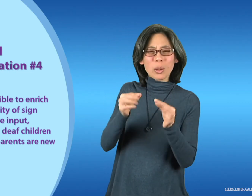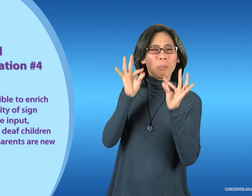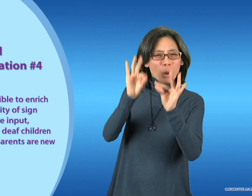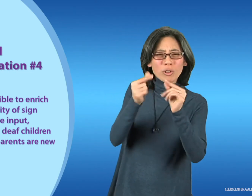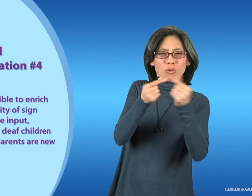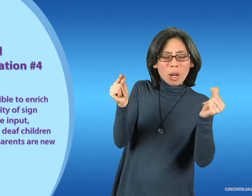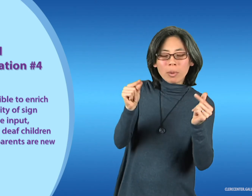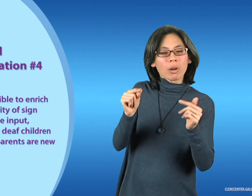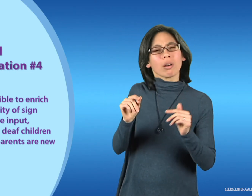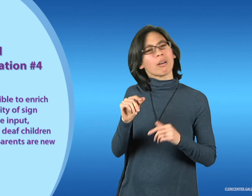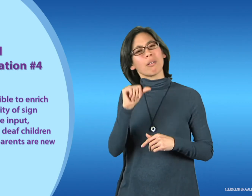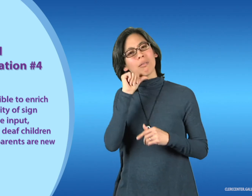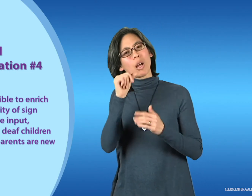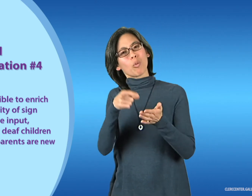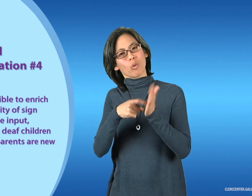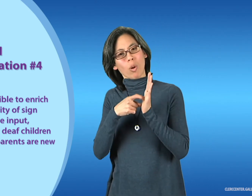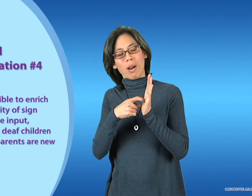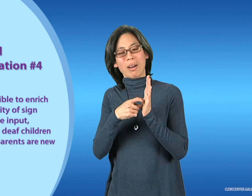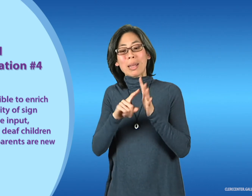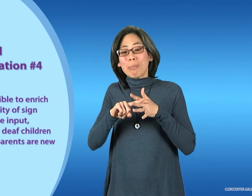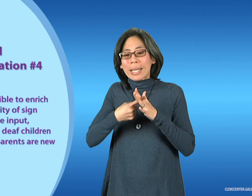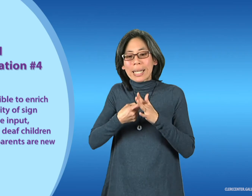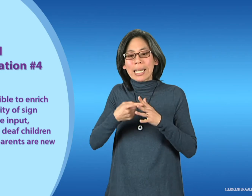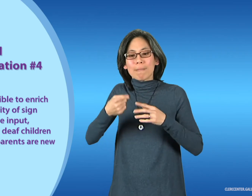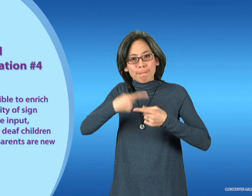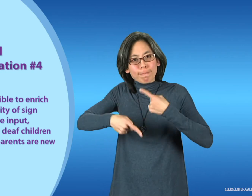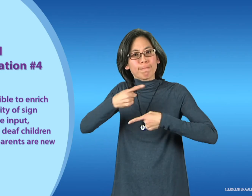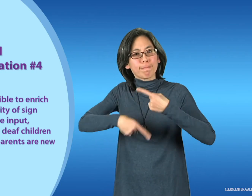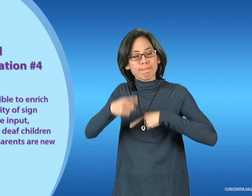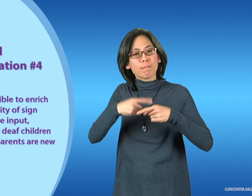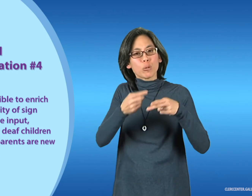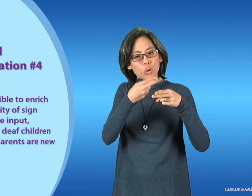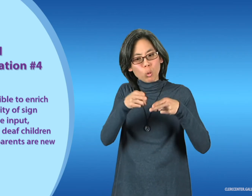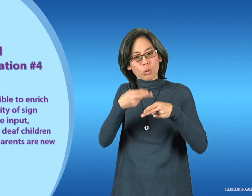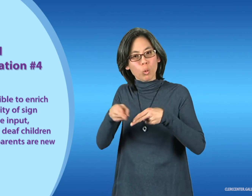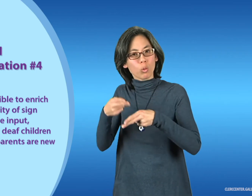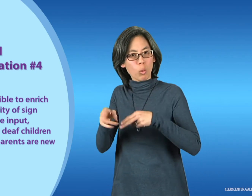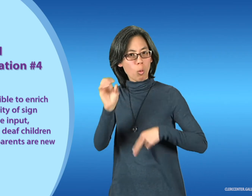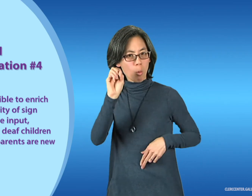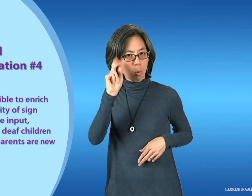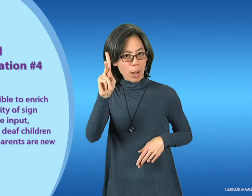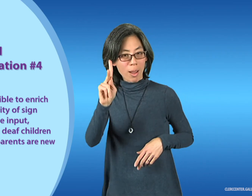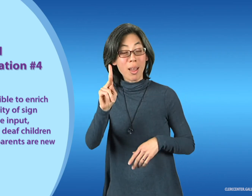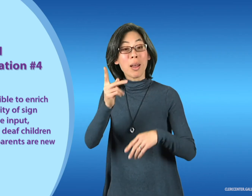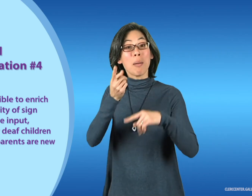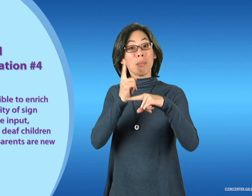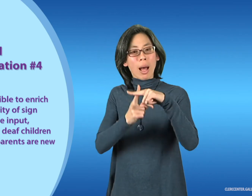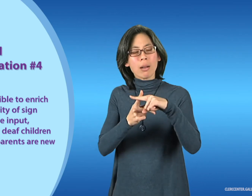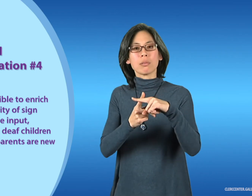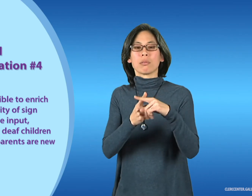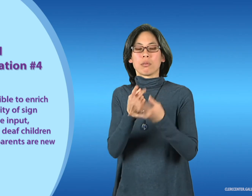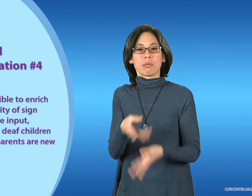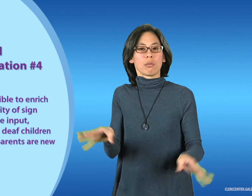from the beginning. In the beginning, it's all right to sign in short sentences.